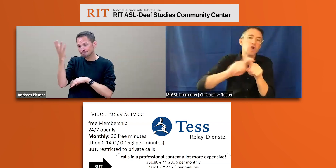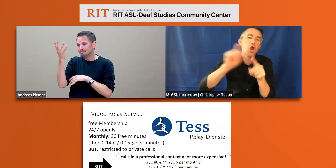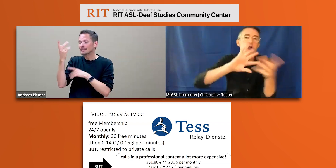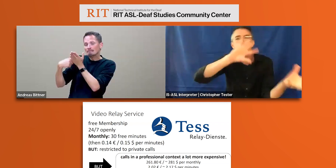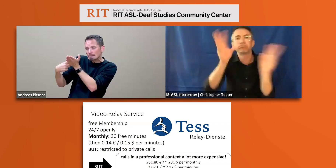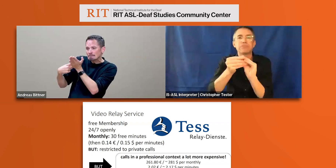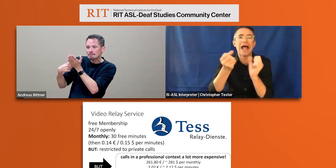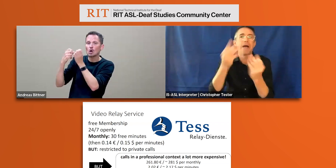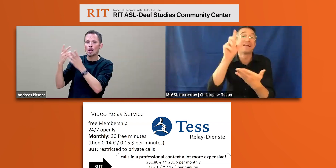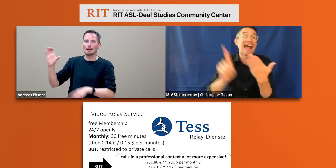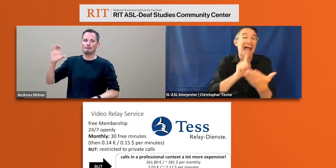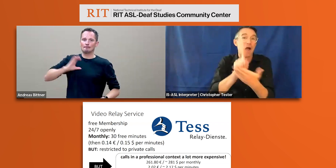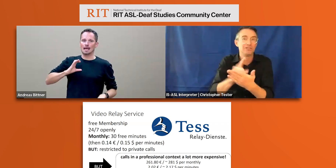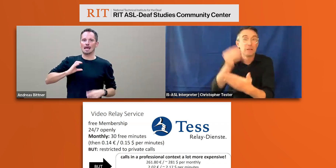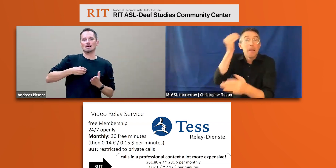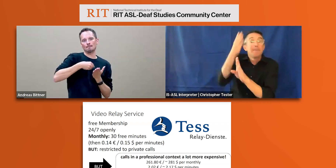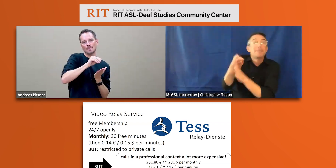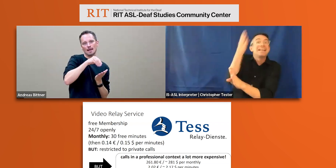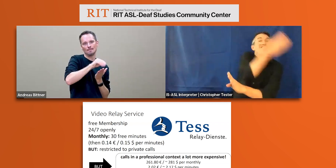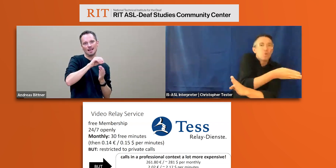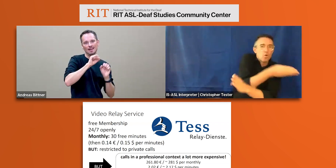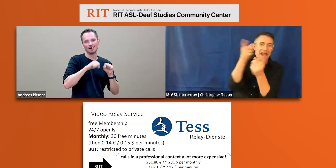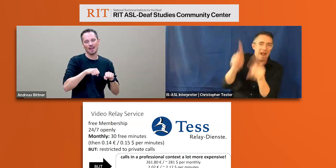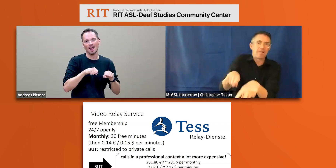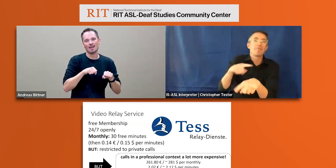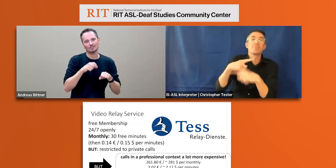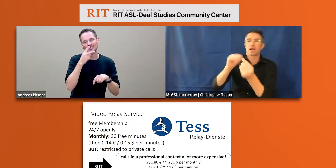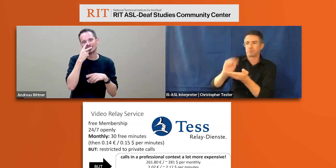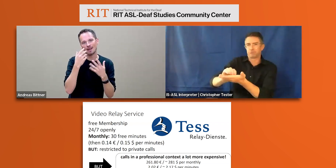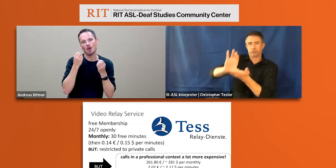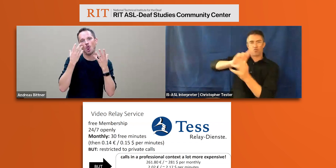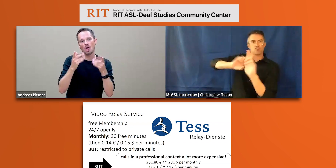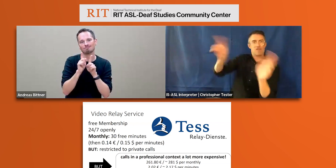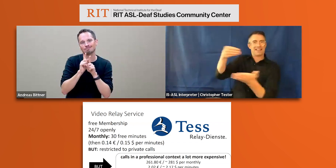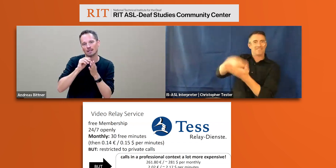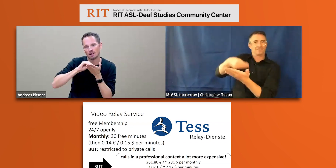Sometimes you have to be able to predict the number of hours